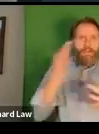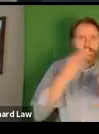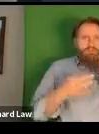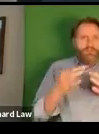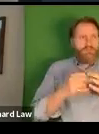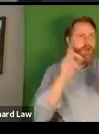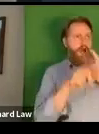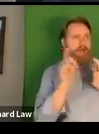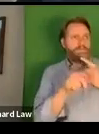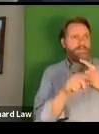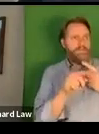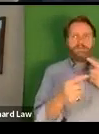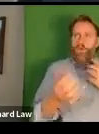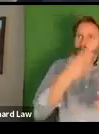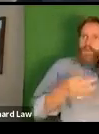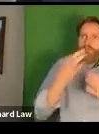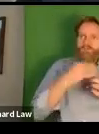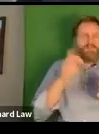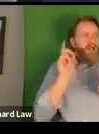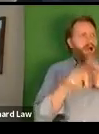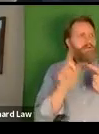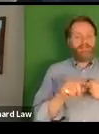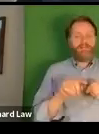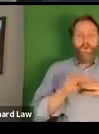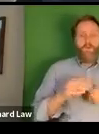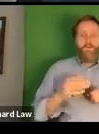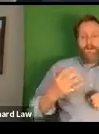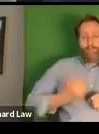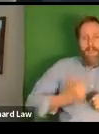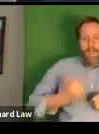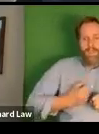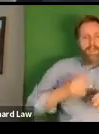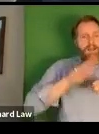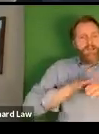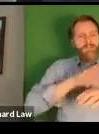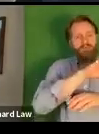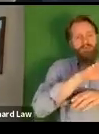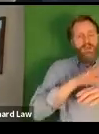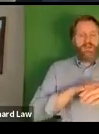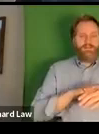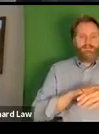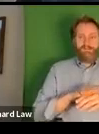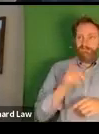their futures and here we have a government and a chief adviser who did